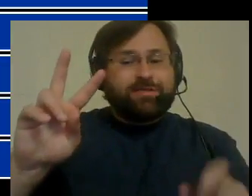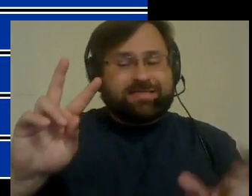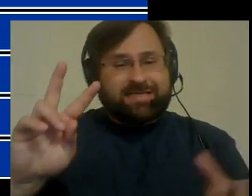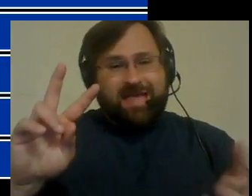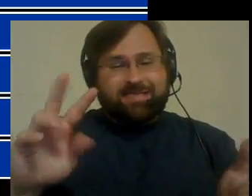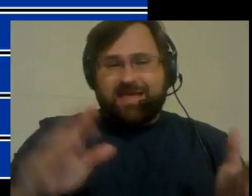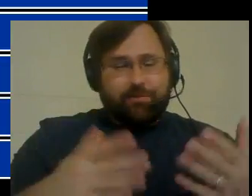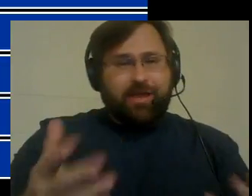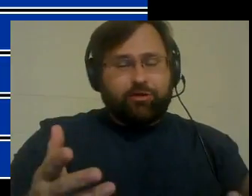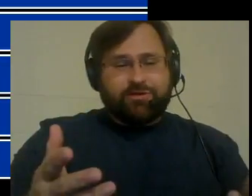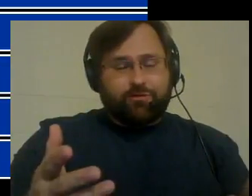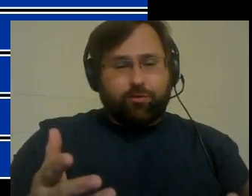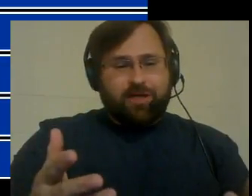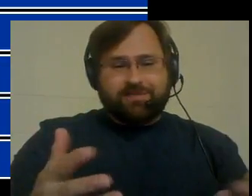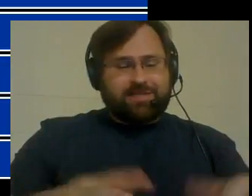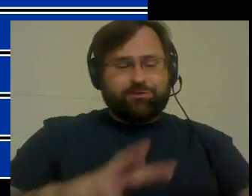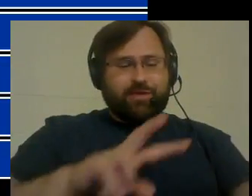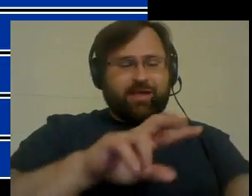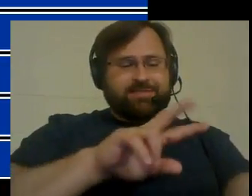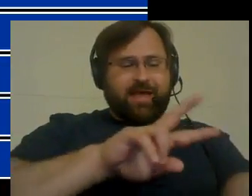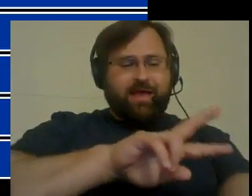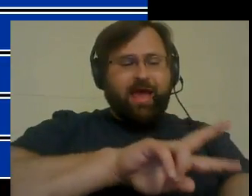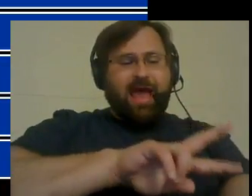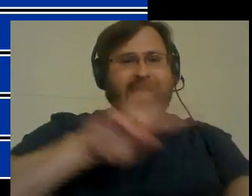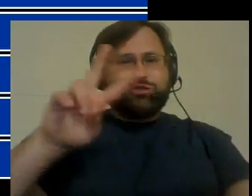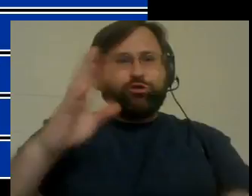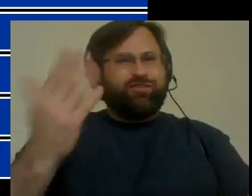notice the exact time you cannot use it for approximately you cannot say at 2 15